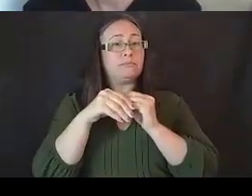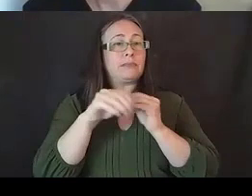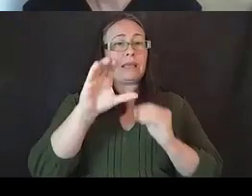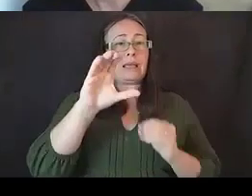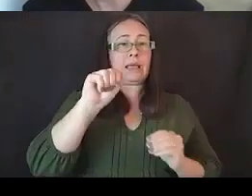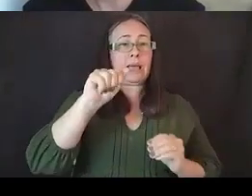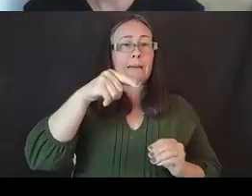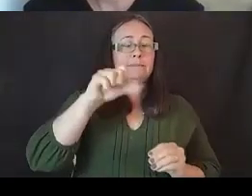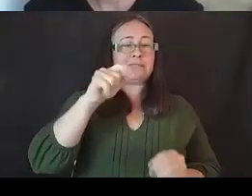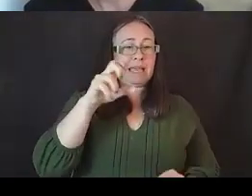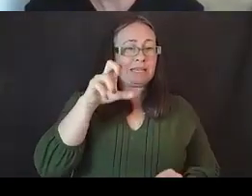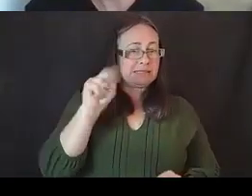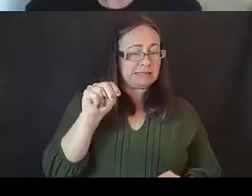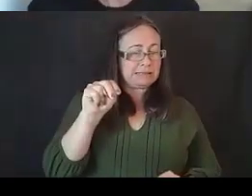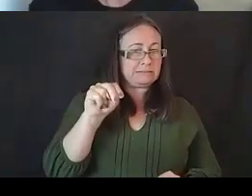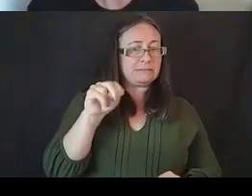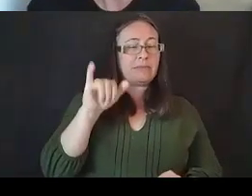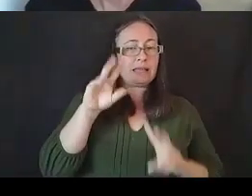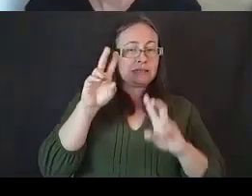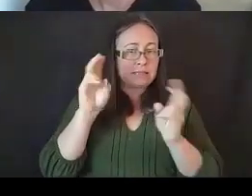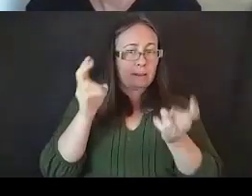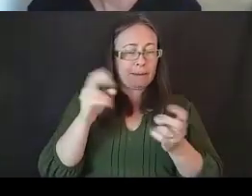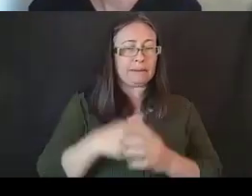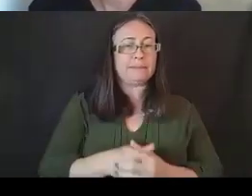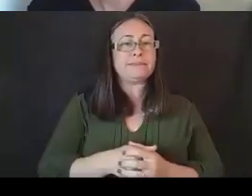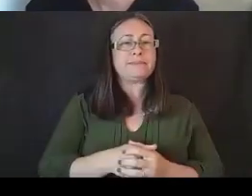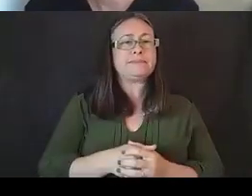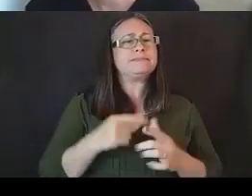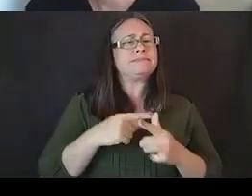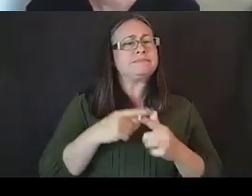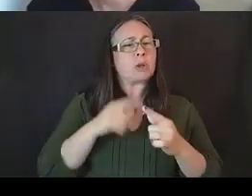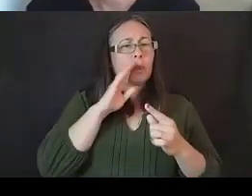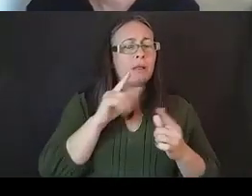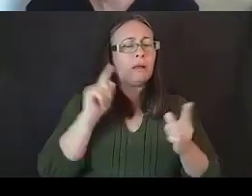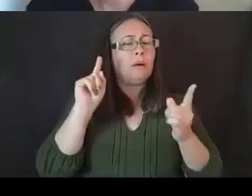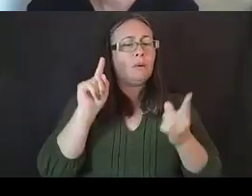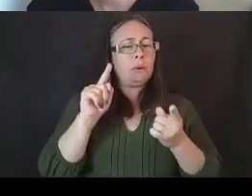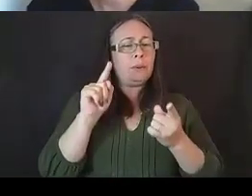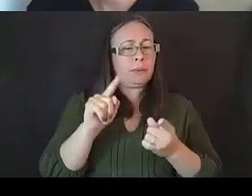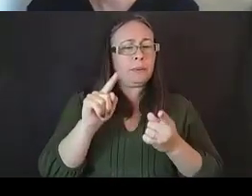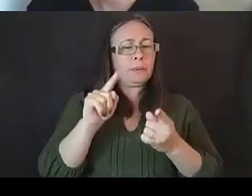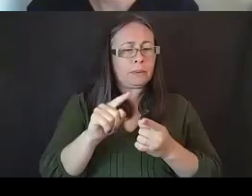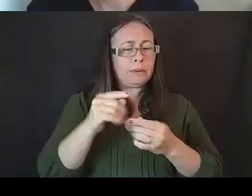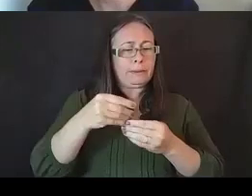because I know that's the topic I'm looking for, and then this can help narrow it down to a shorter list of projects of interest.